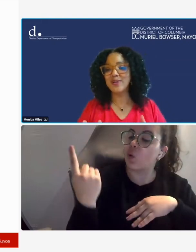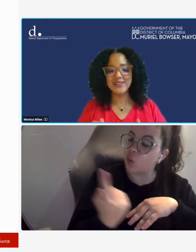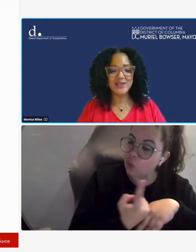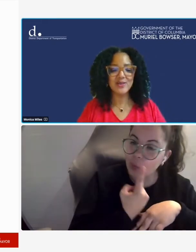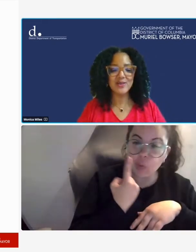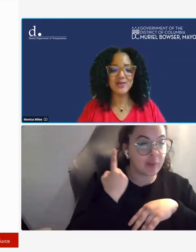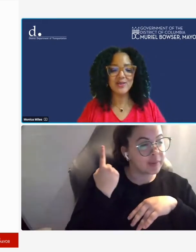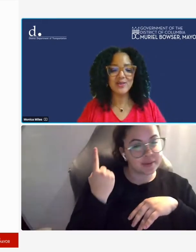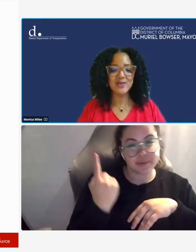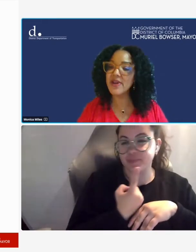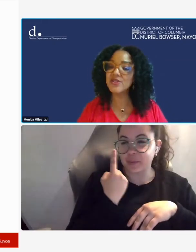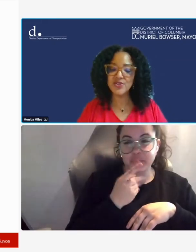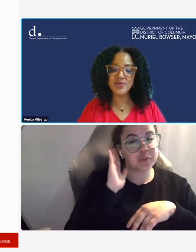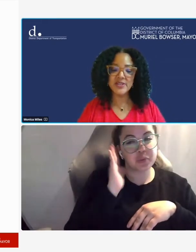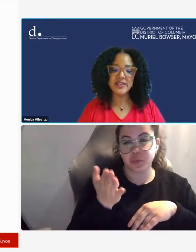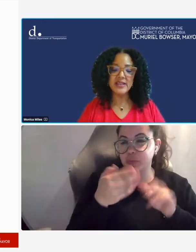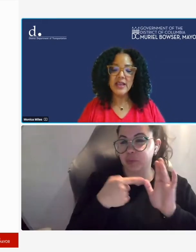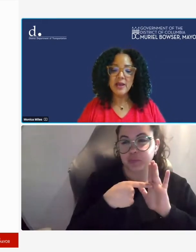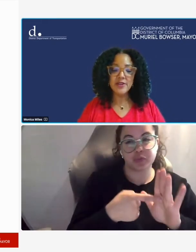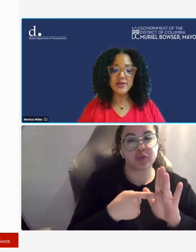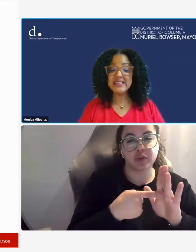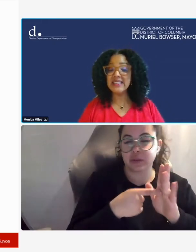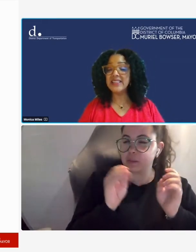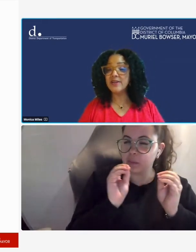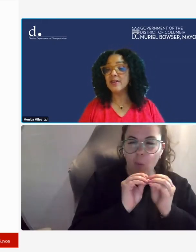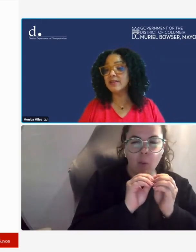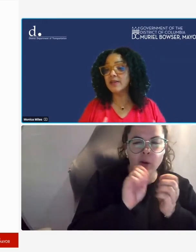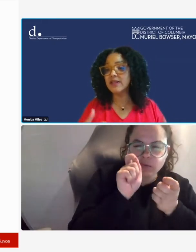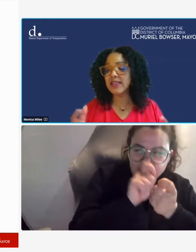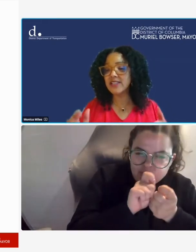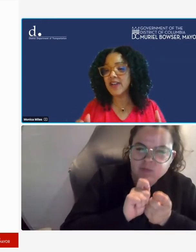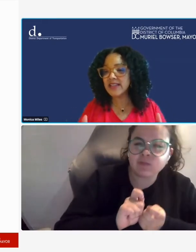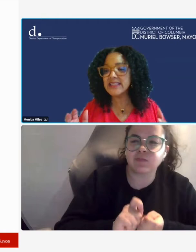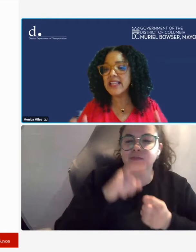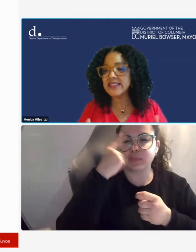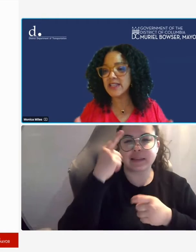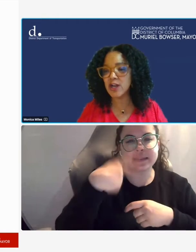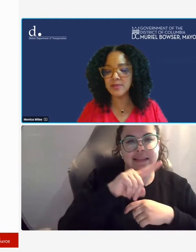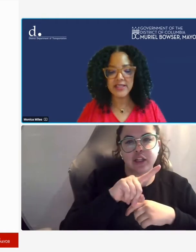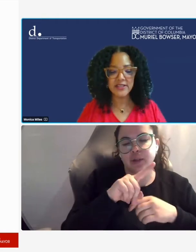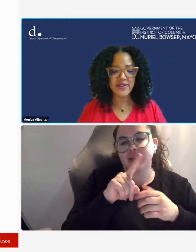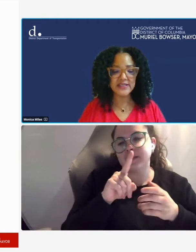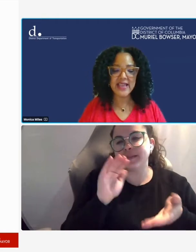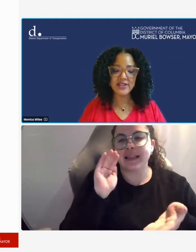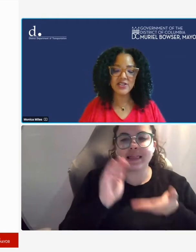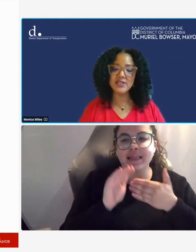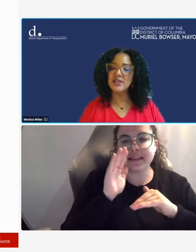going to warrant greater scrutiny because they're classified as less than arm's length transactions